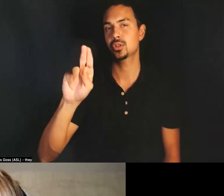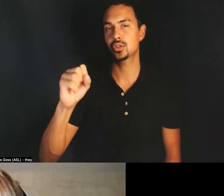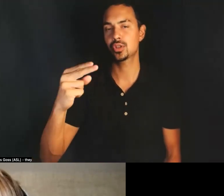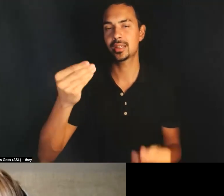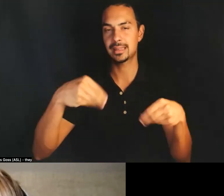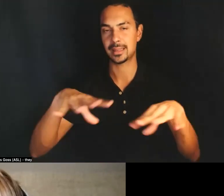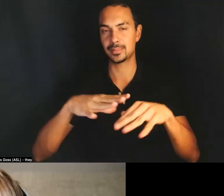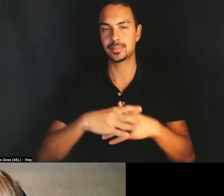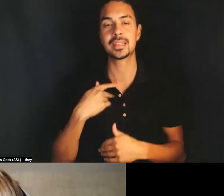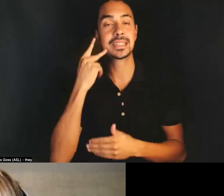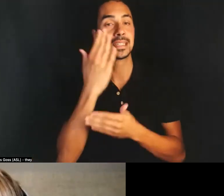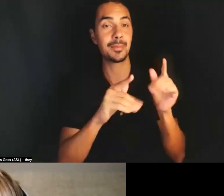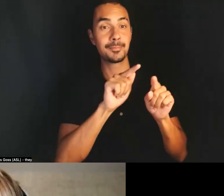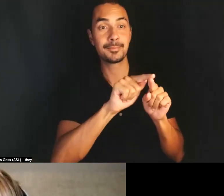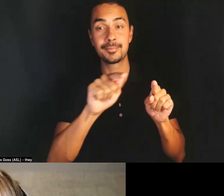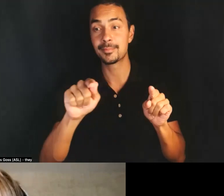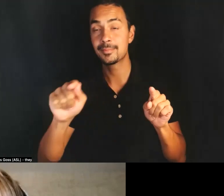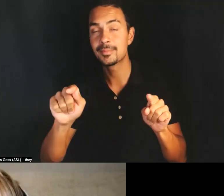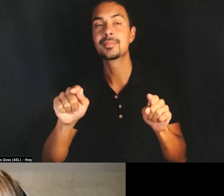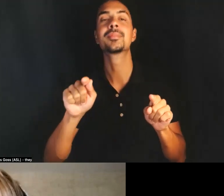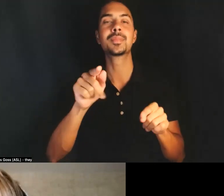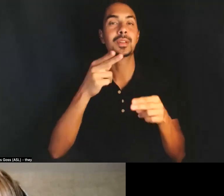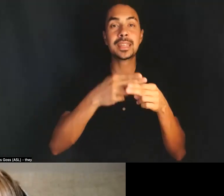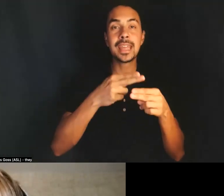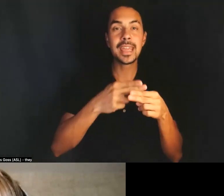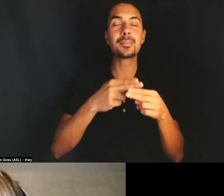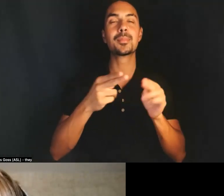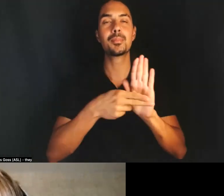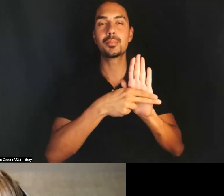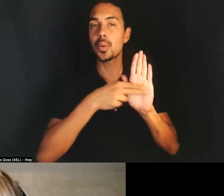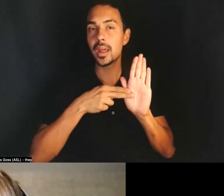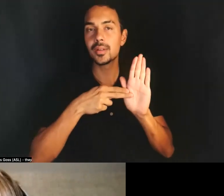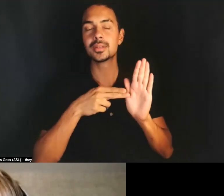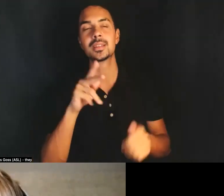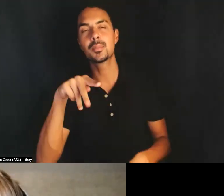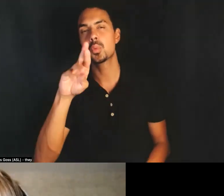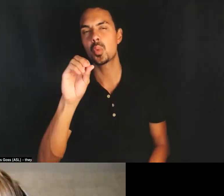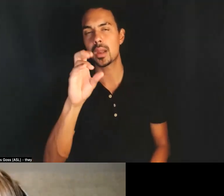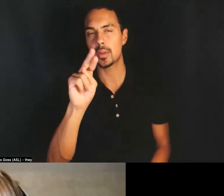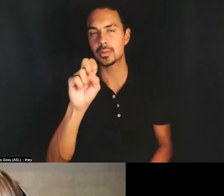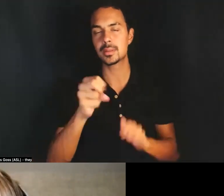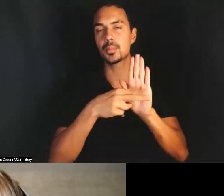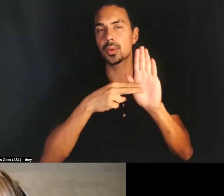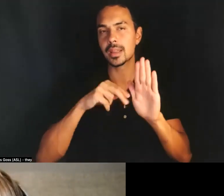Angeles, and South Beach/.